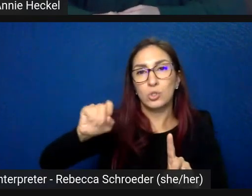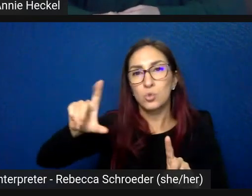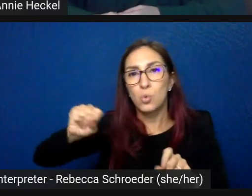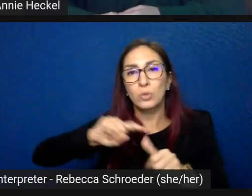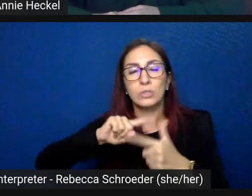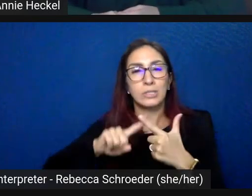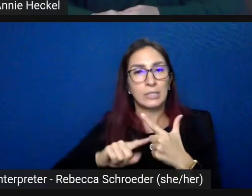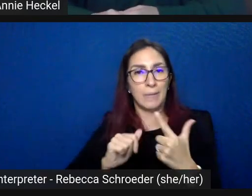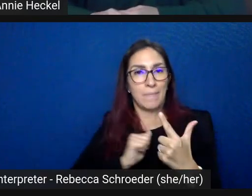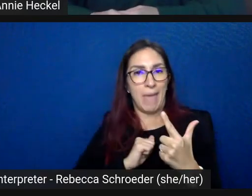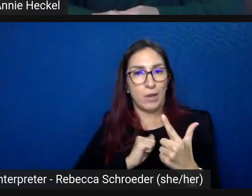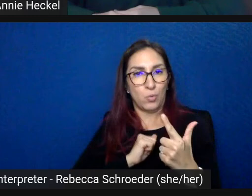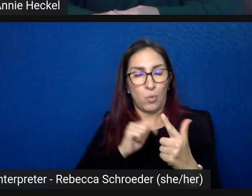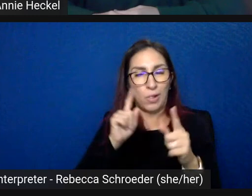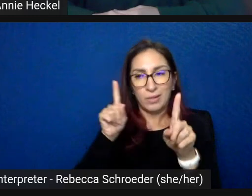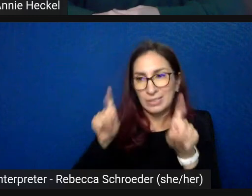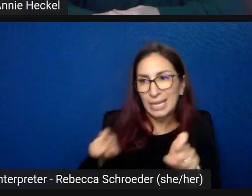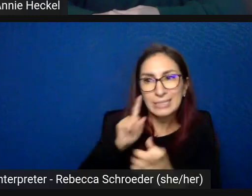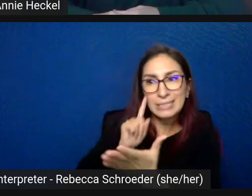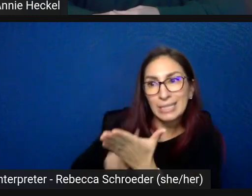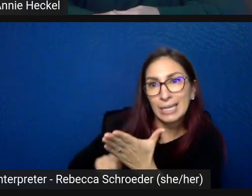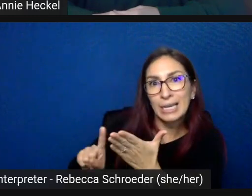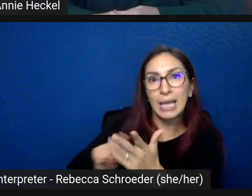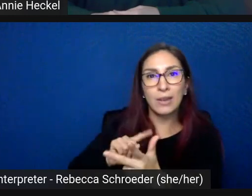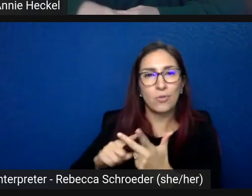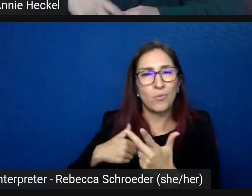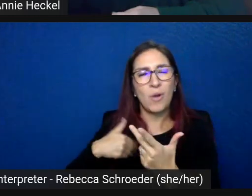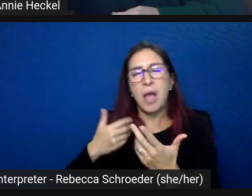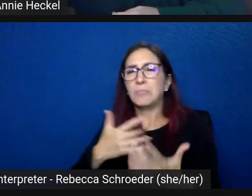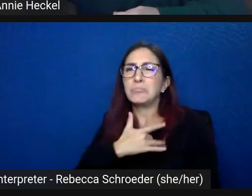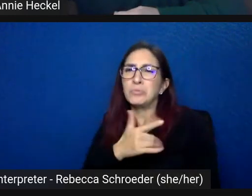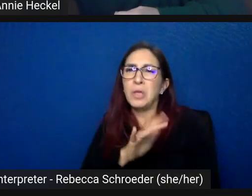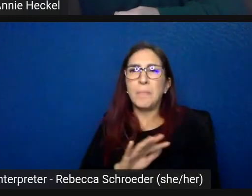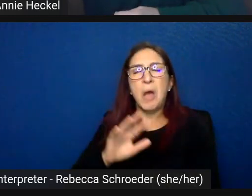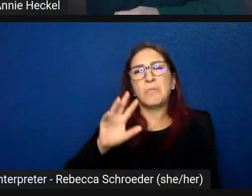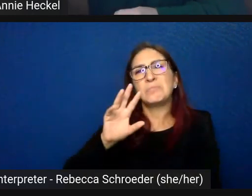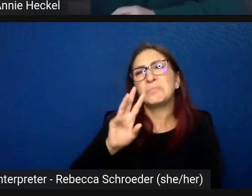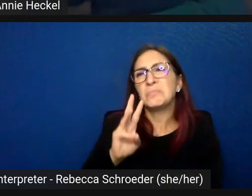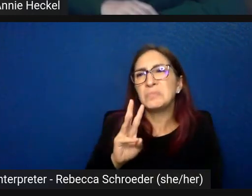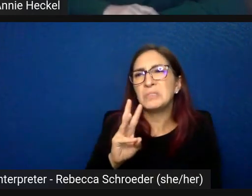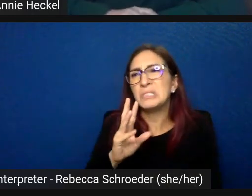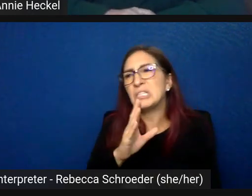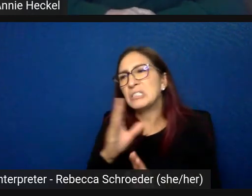I get at least a half dozen people in each of those every month. They're interested.